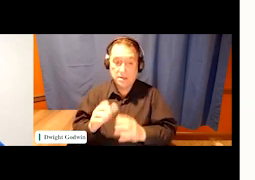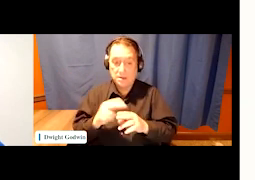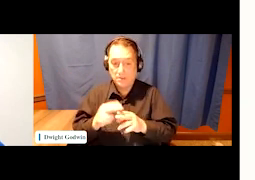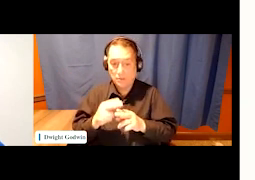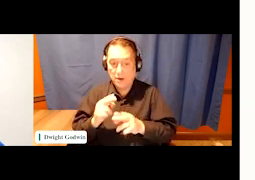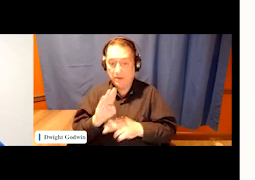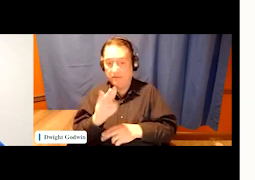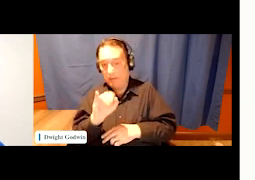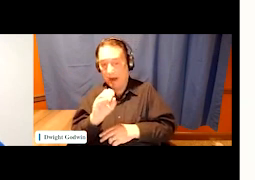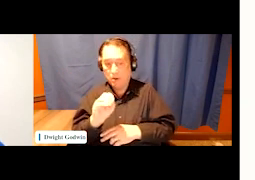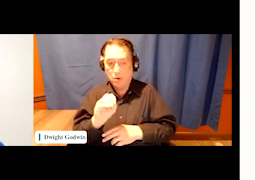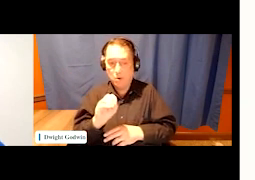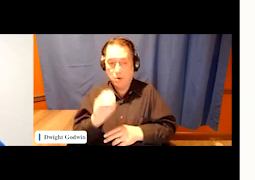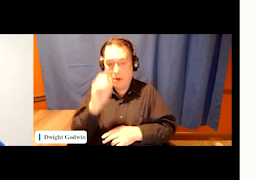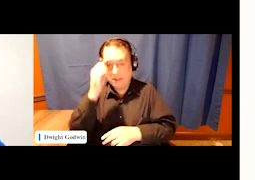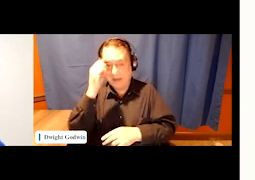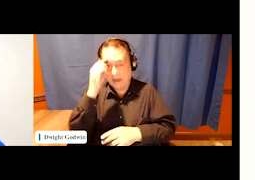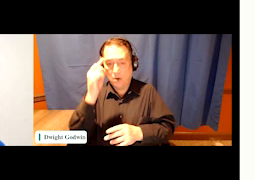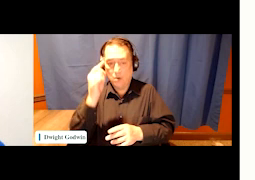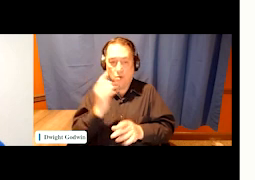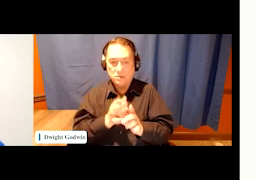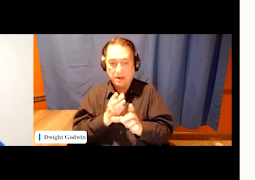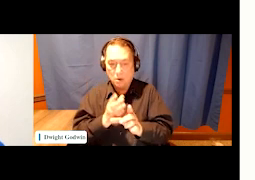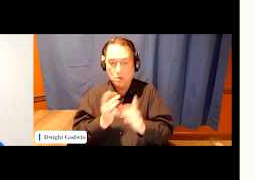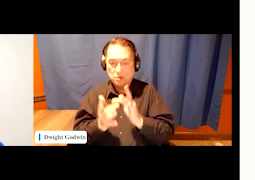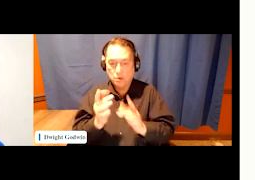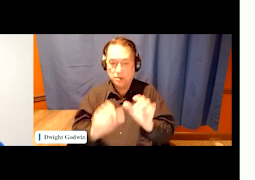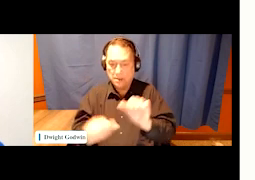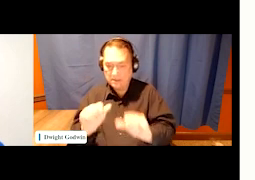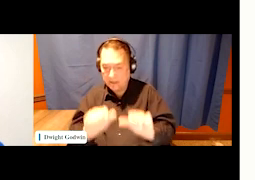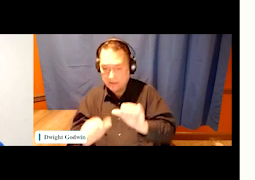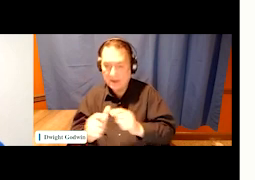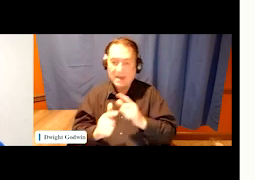to gauge the client's overall functioning. The clinician identifies the needs